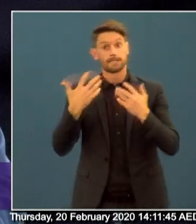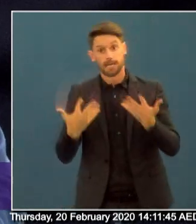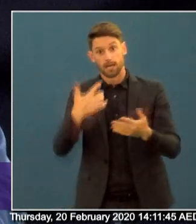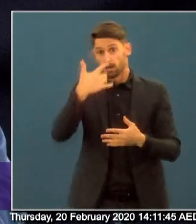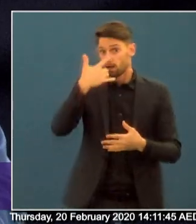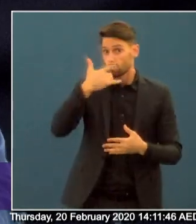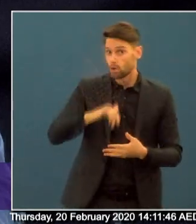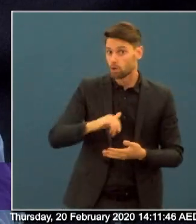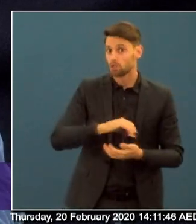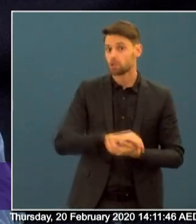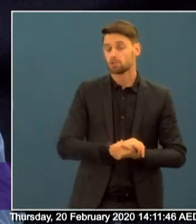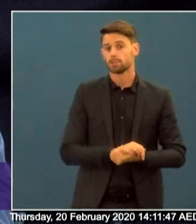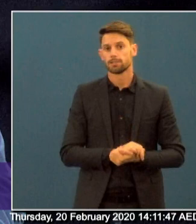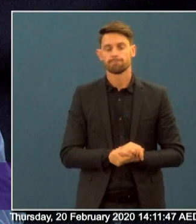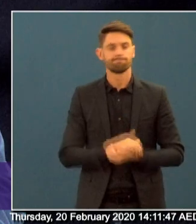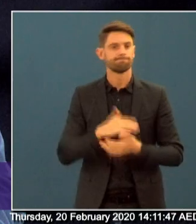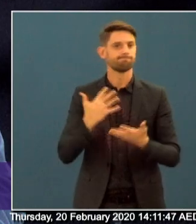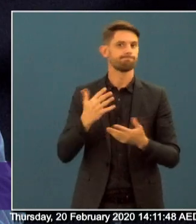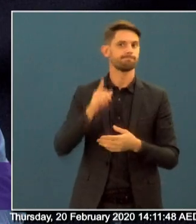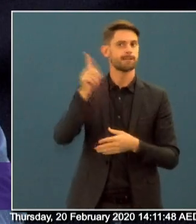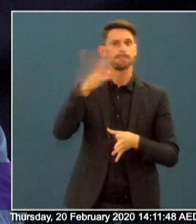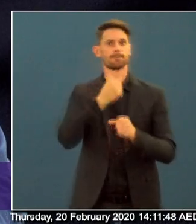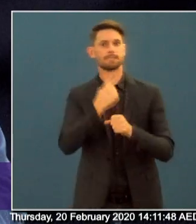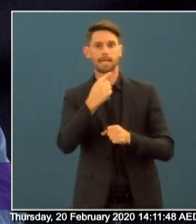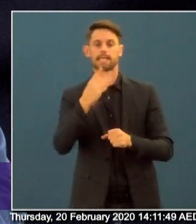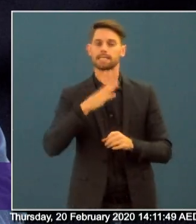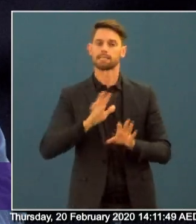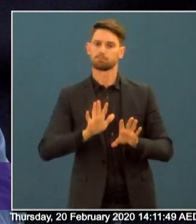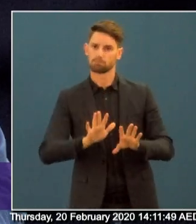is one of incremental and very slow steps,